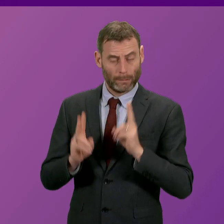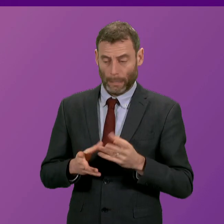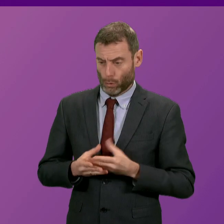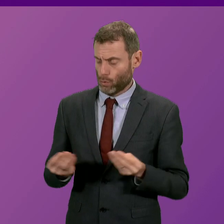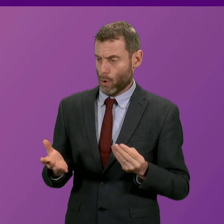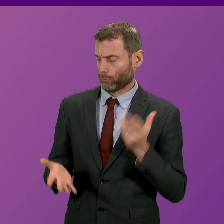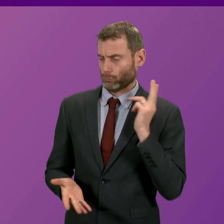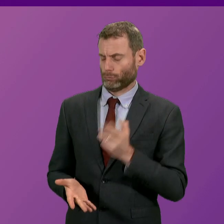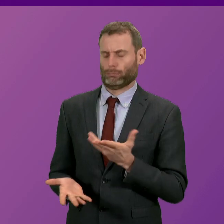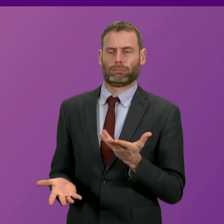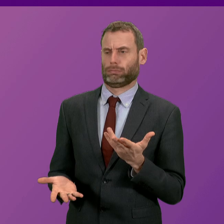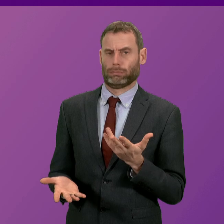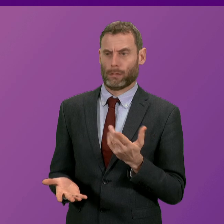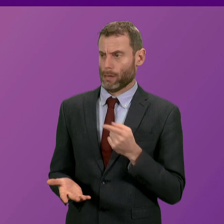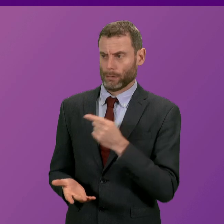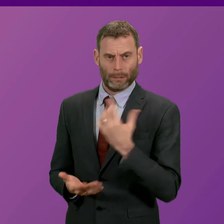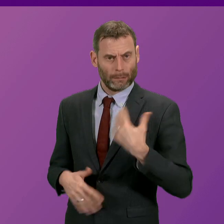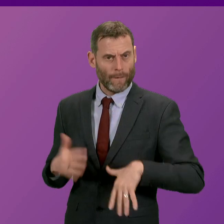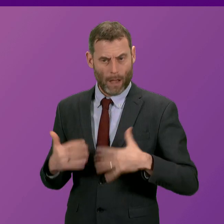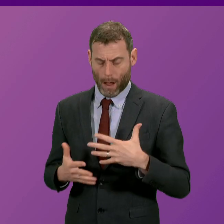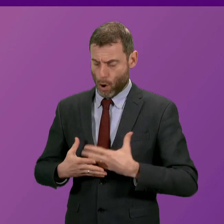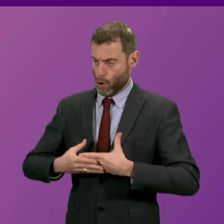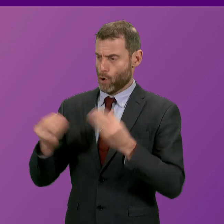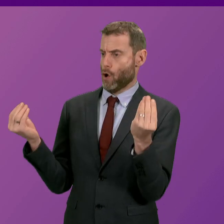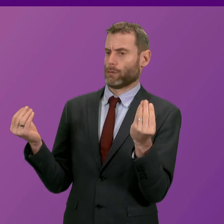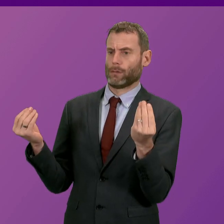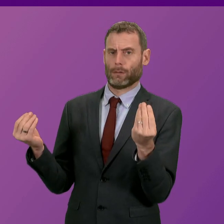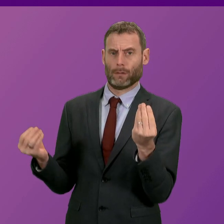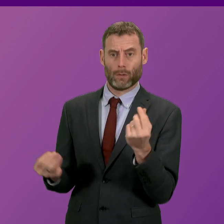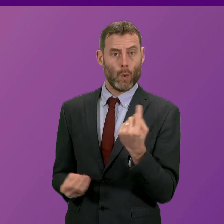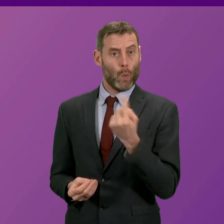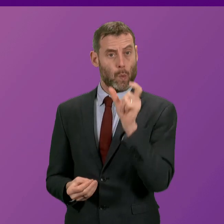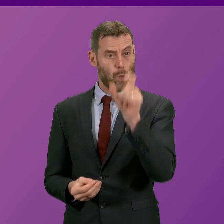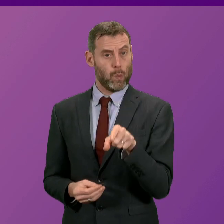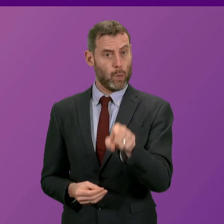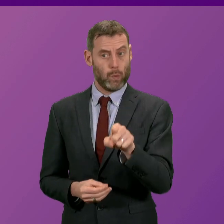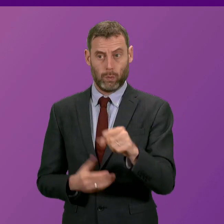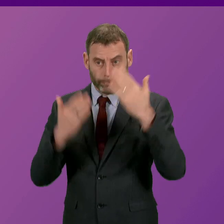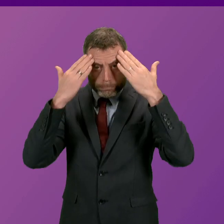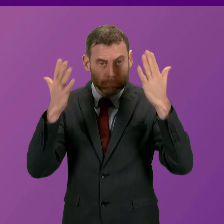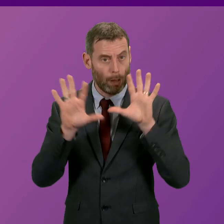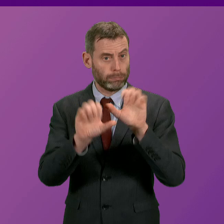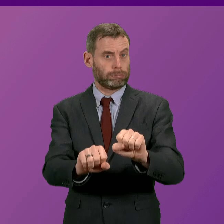trauma that they have experienced because of the fact that the perpetrators of the attack have not